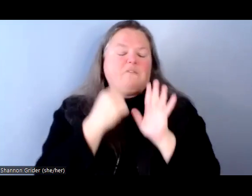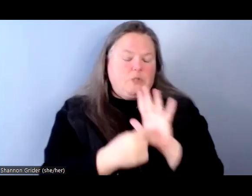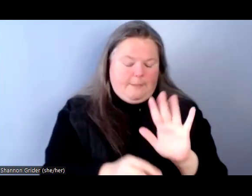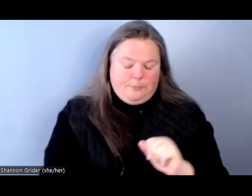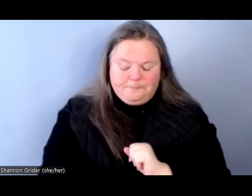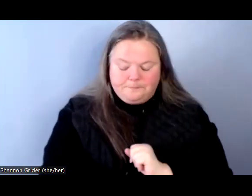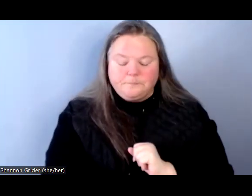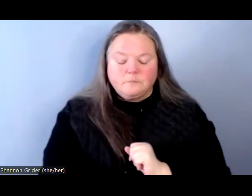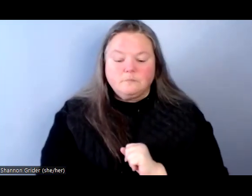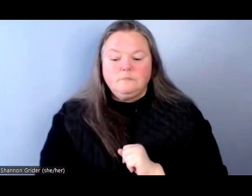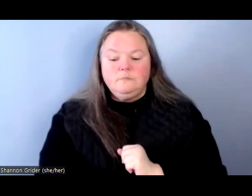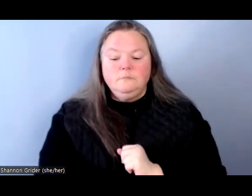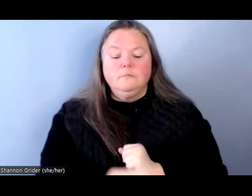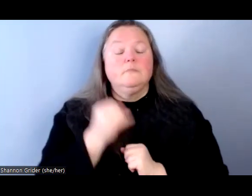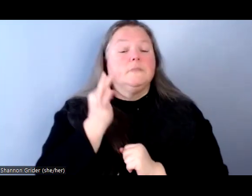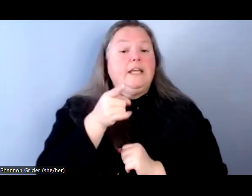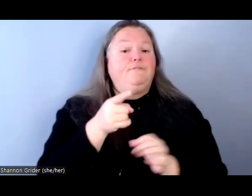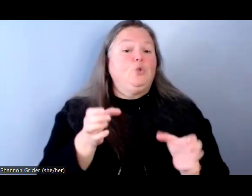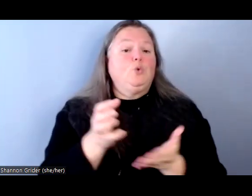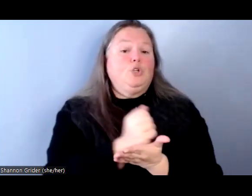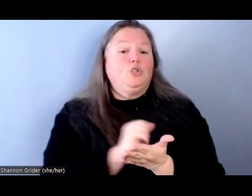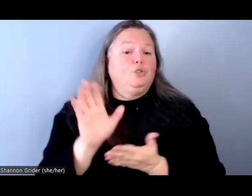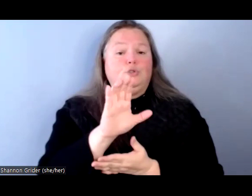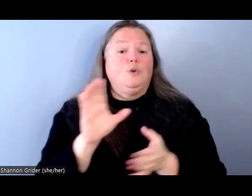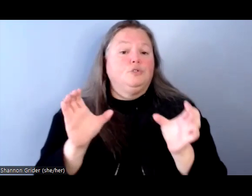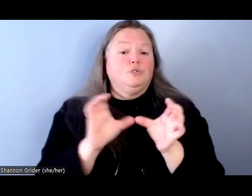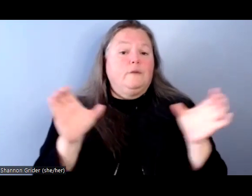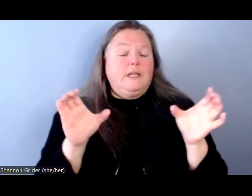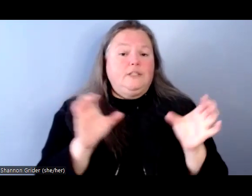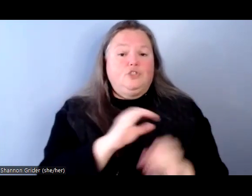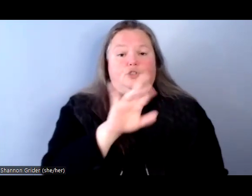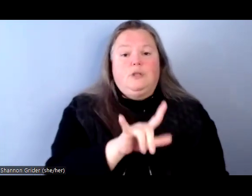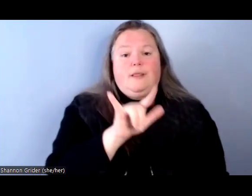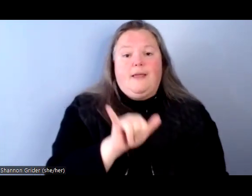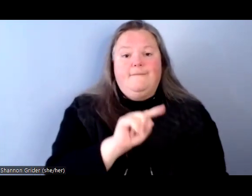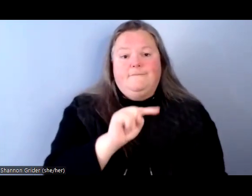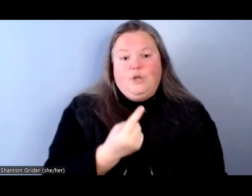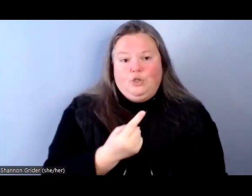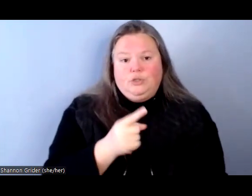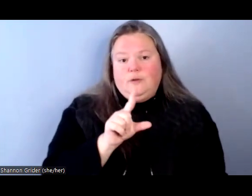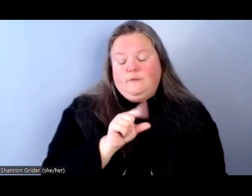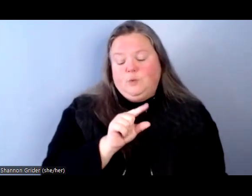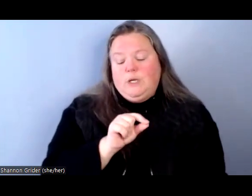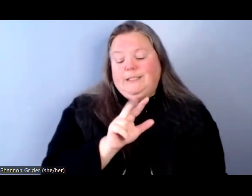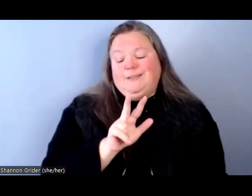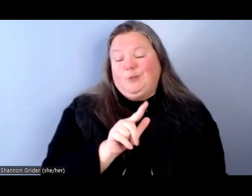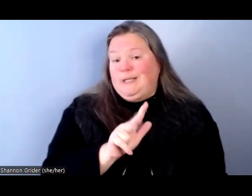For example, if you earned your certification on July 1, 2023,